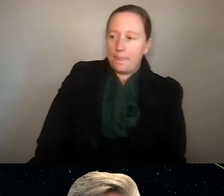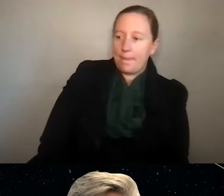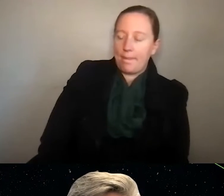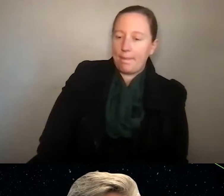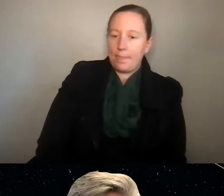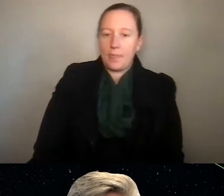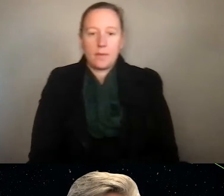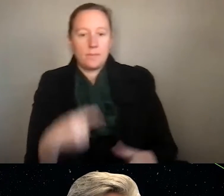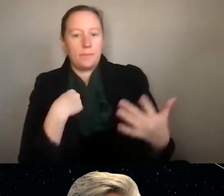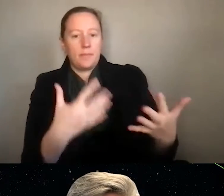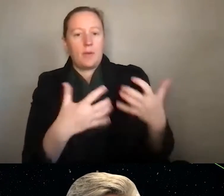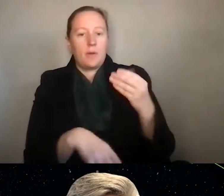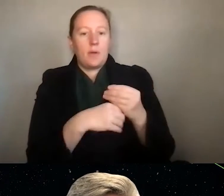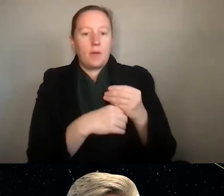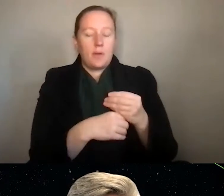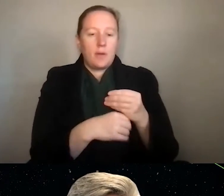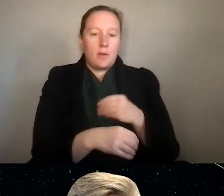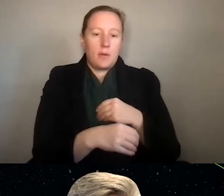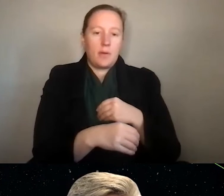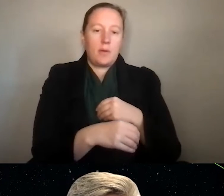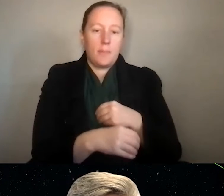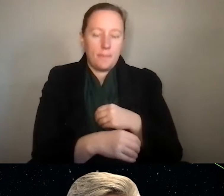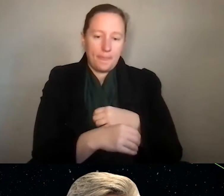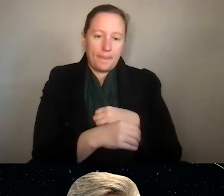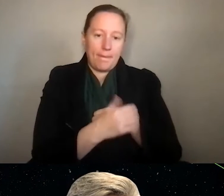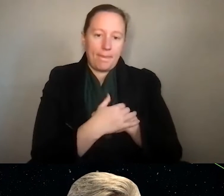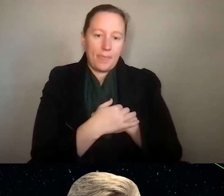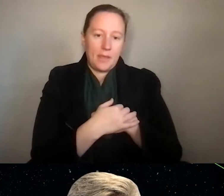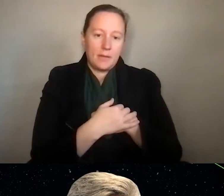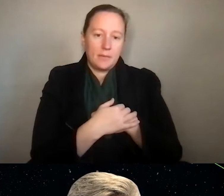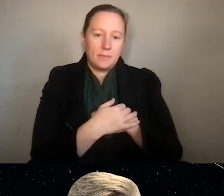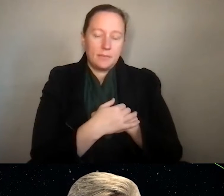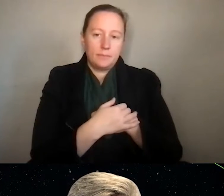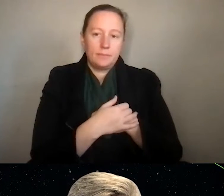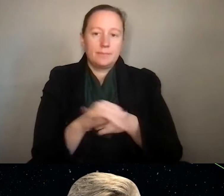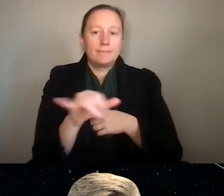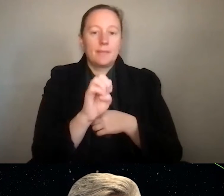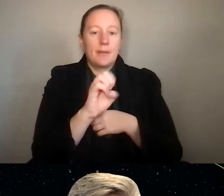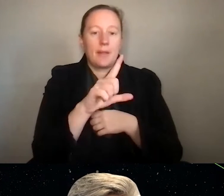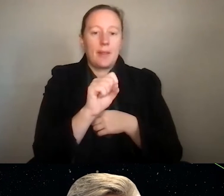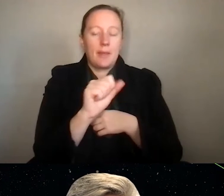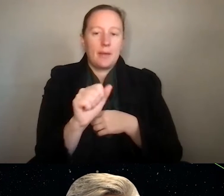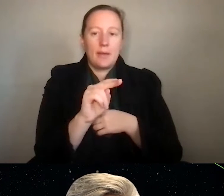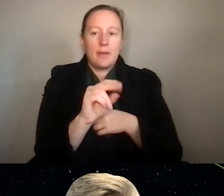you can approach that two ways. As Elsa was saying NSF-23 593,